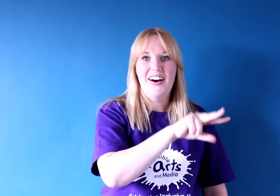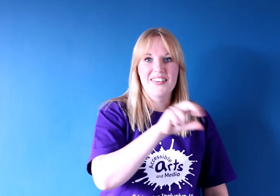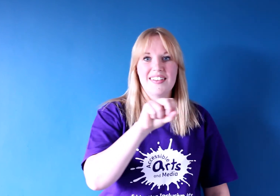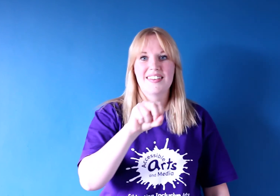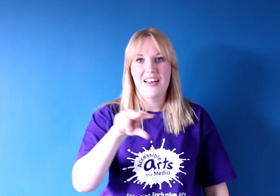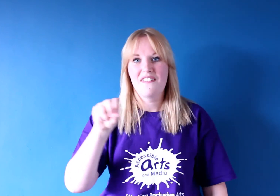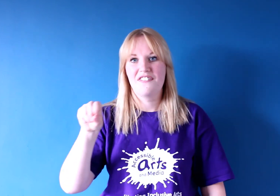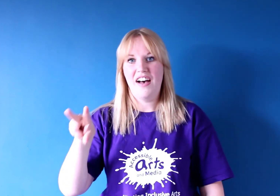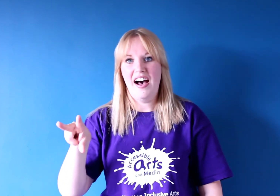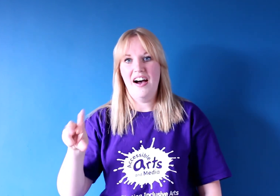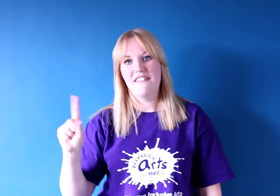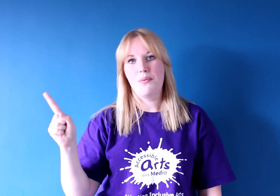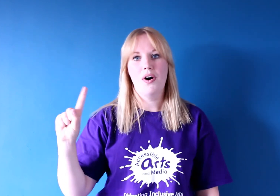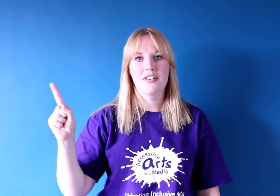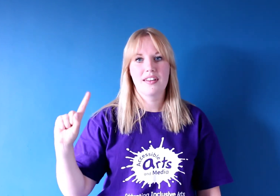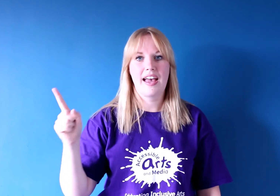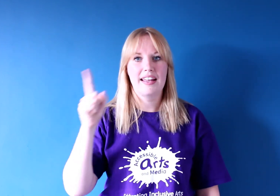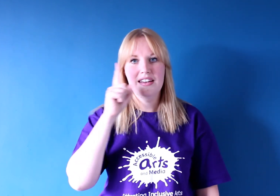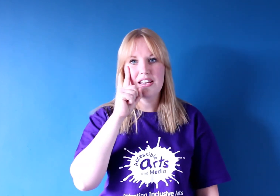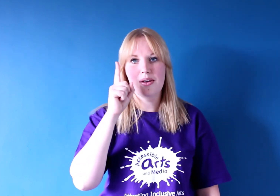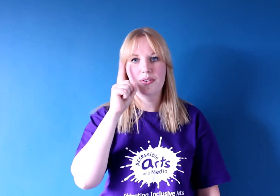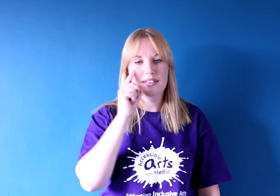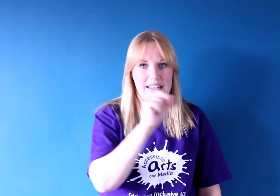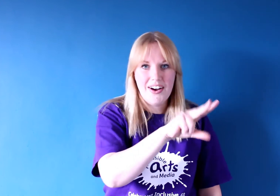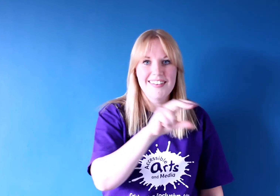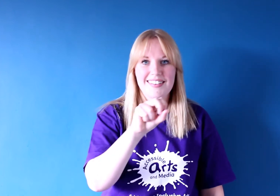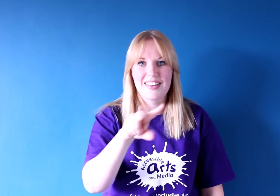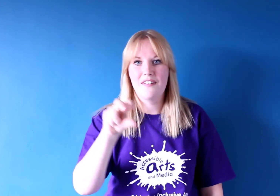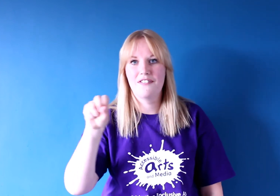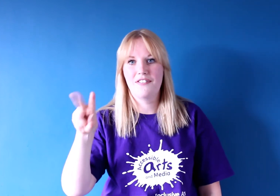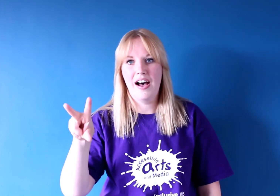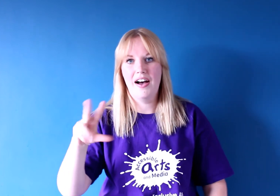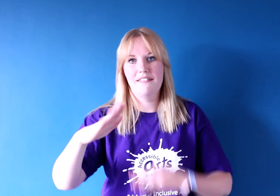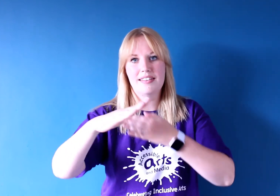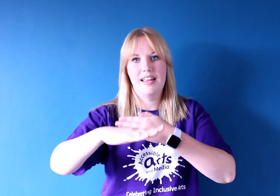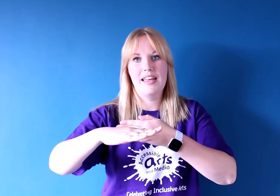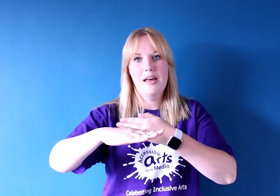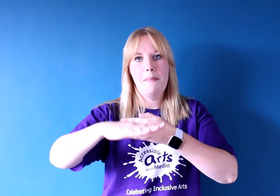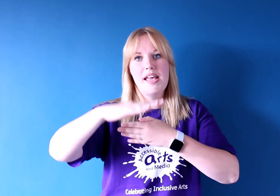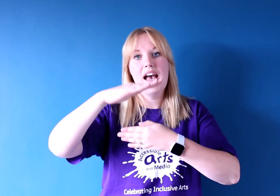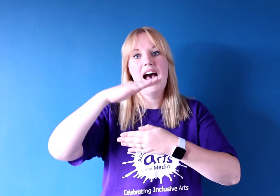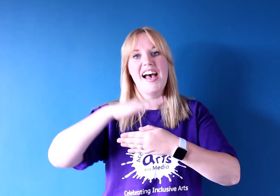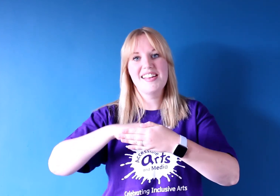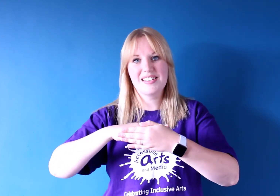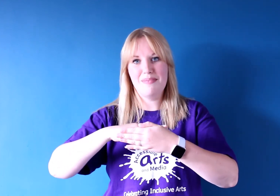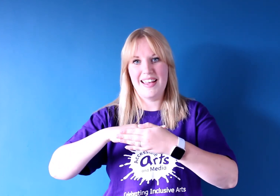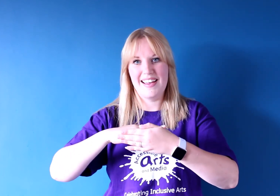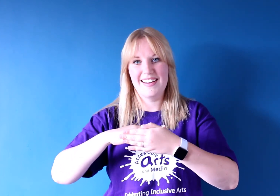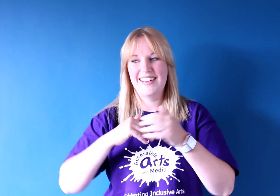On safari, what can you see? On safari, stay behind.